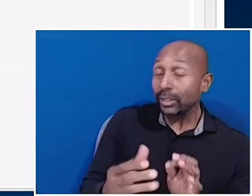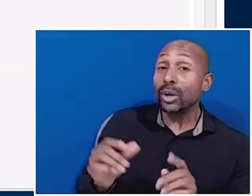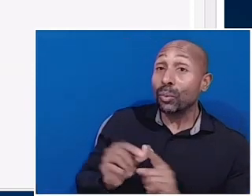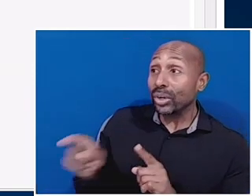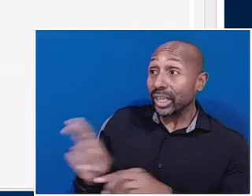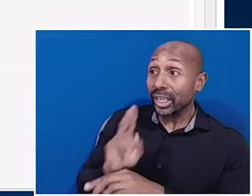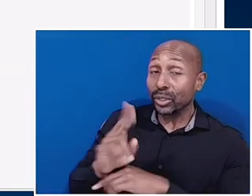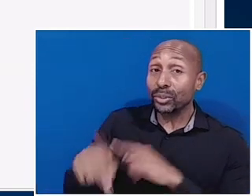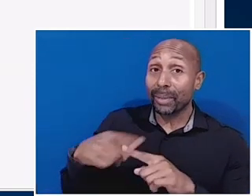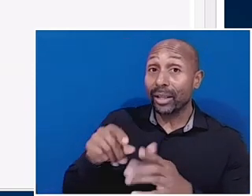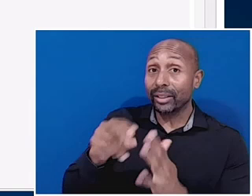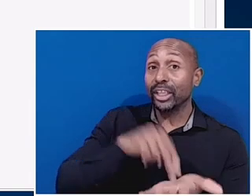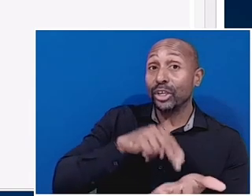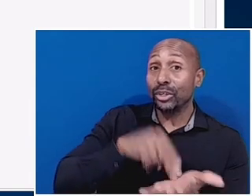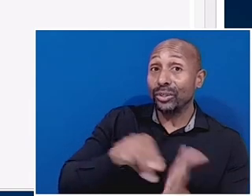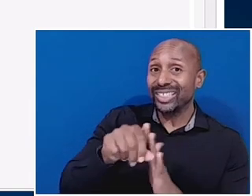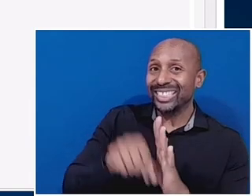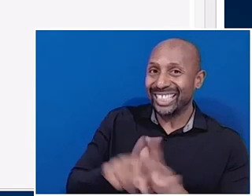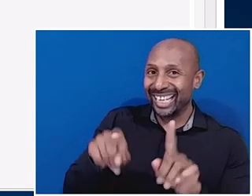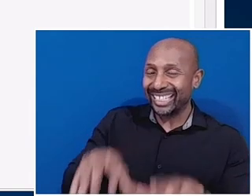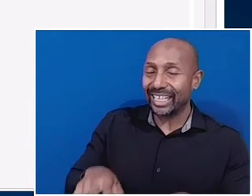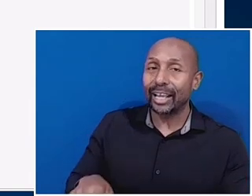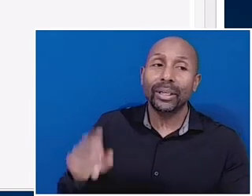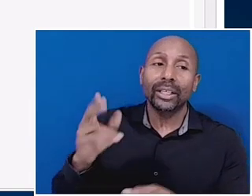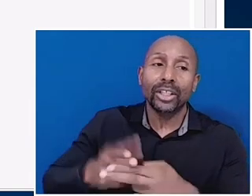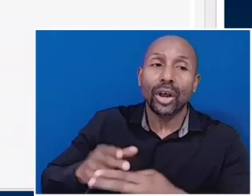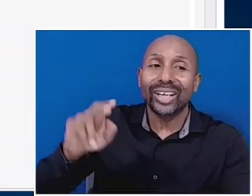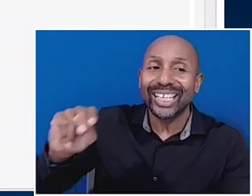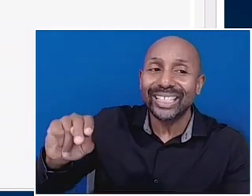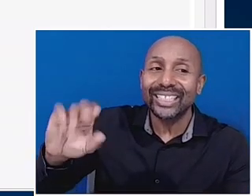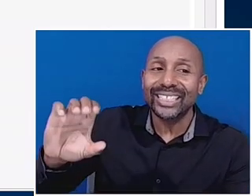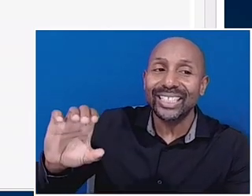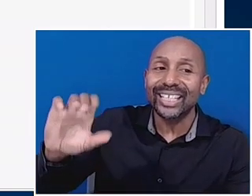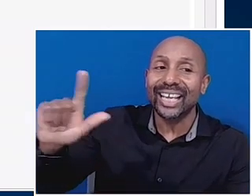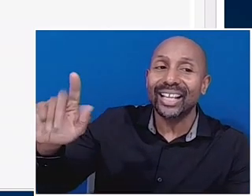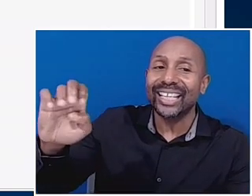for their approval in nurse education. I'm not seeing any additional hands on